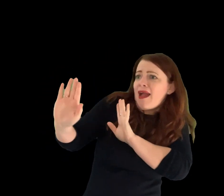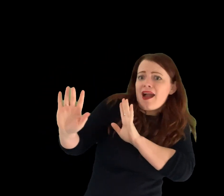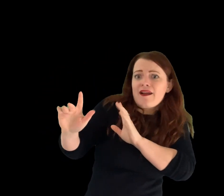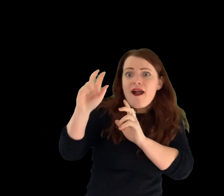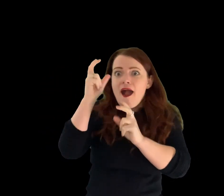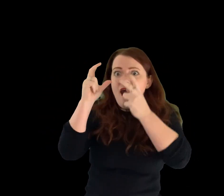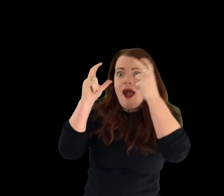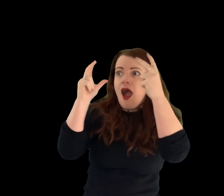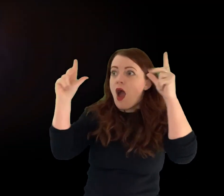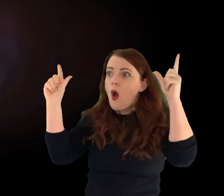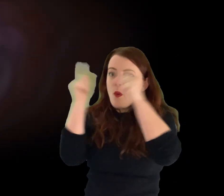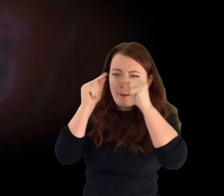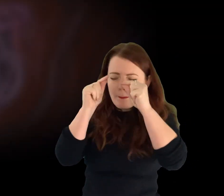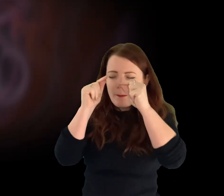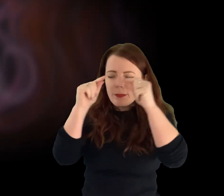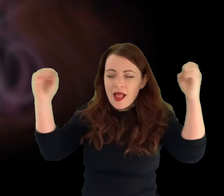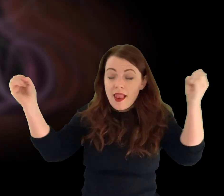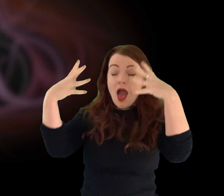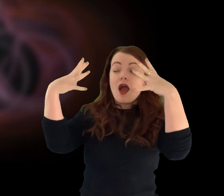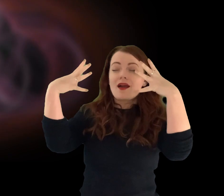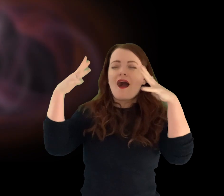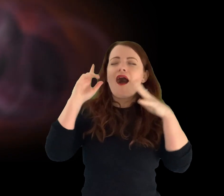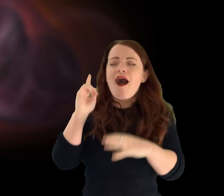Eyes snap closed – and light – vision sight.